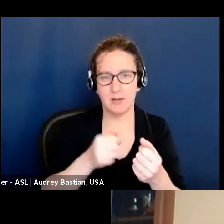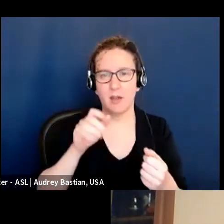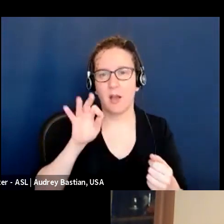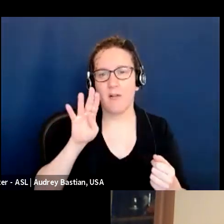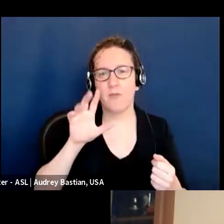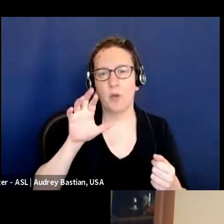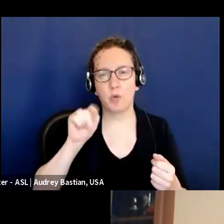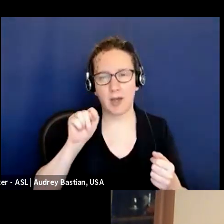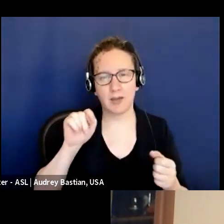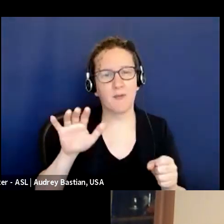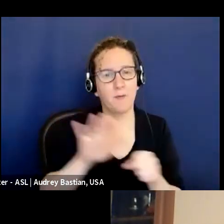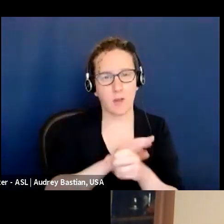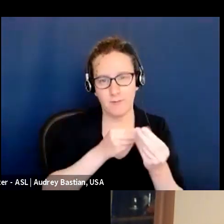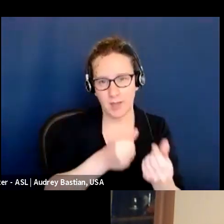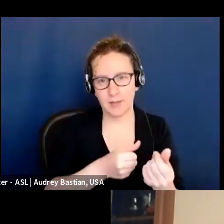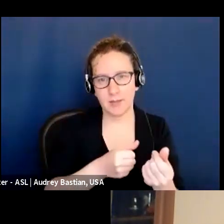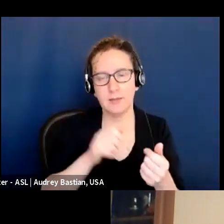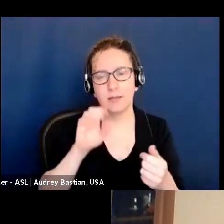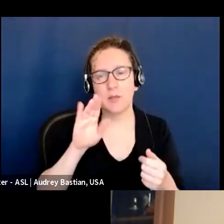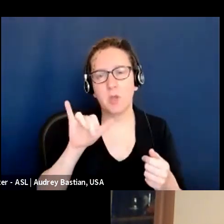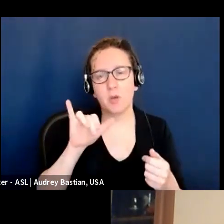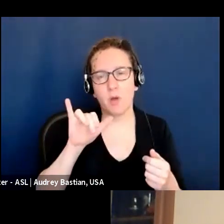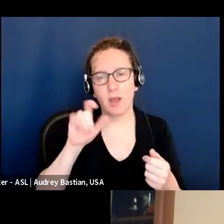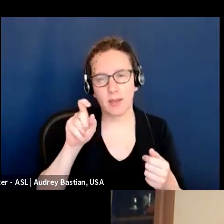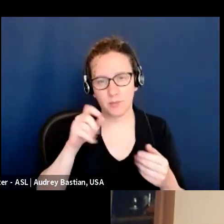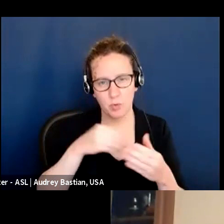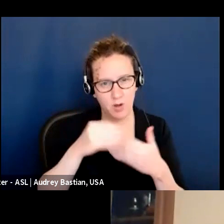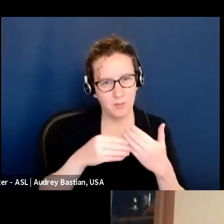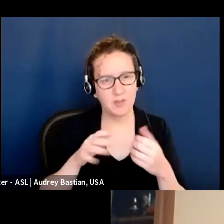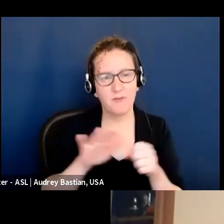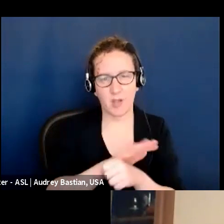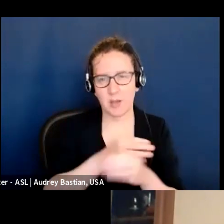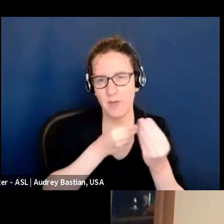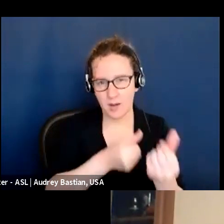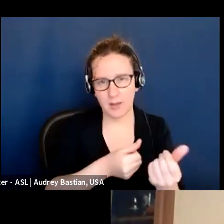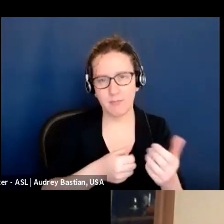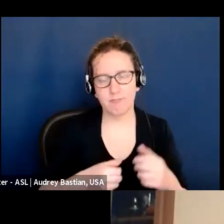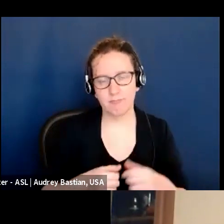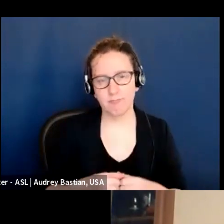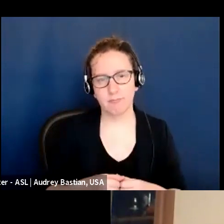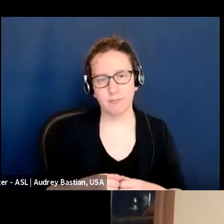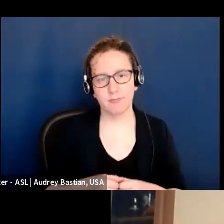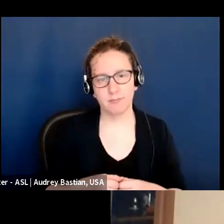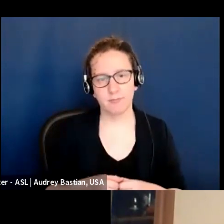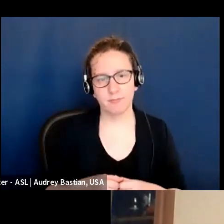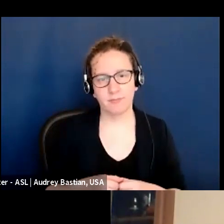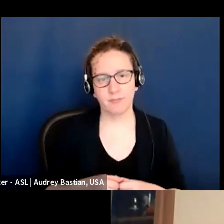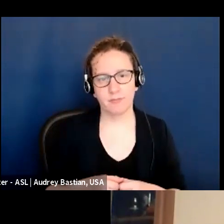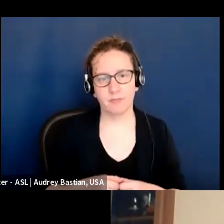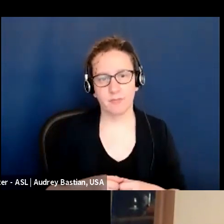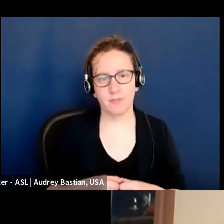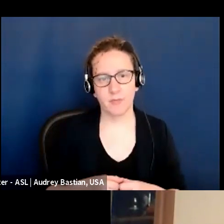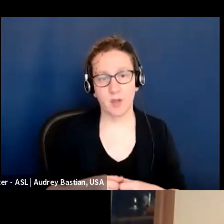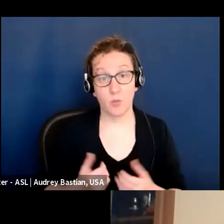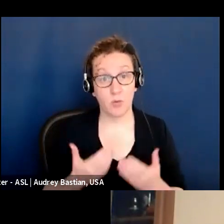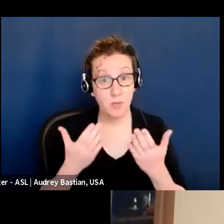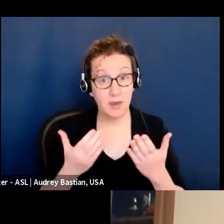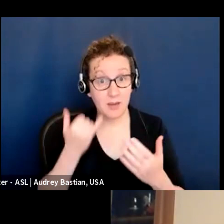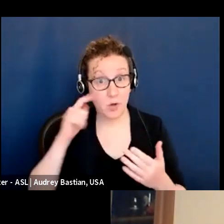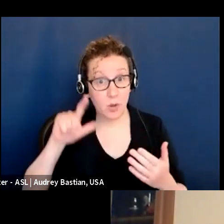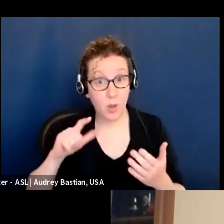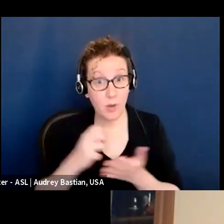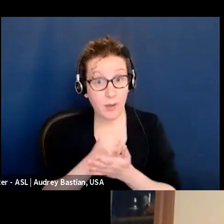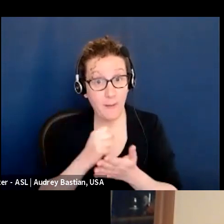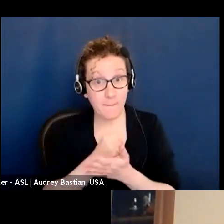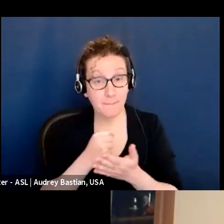completely fully funded; CBYX programs are pretty much fully fund. And so if you're low income,